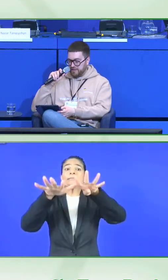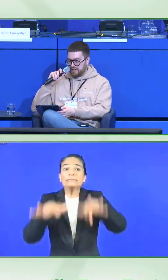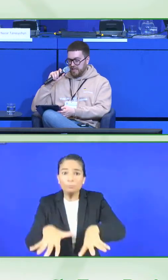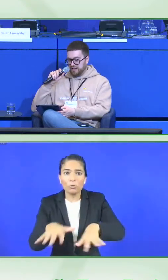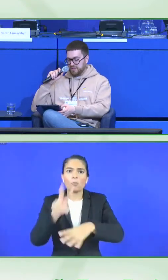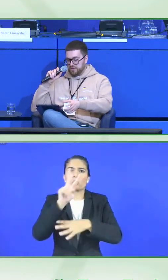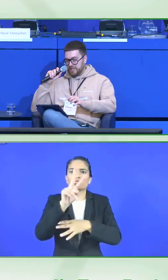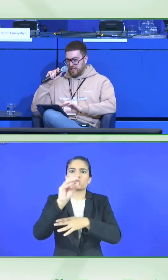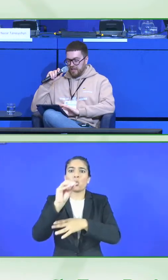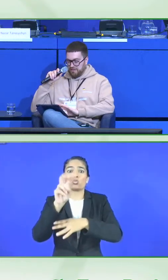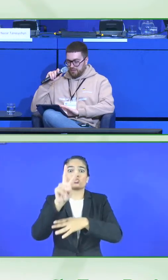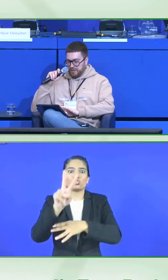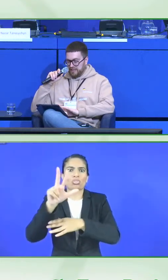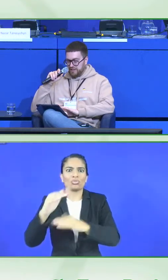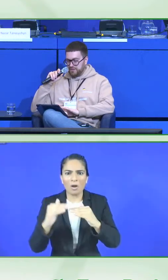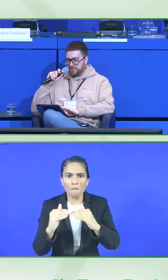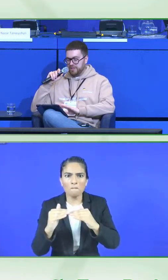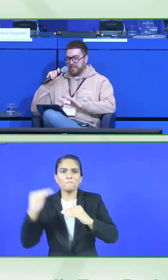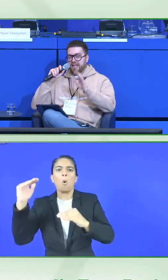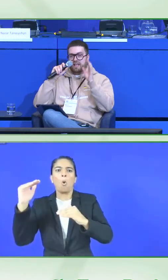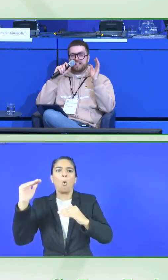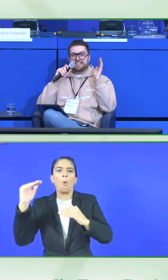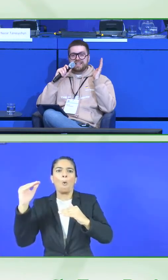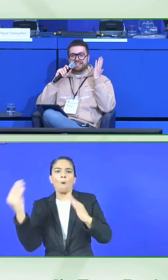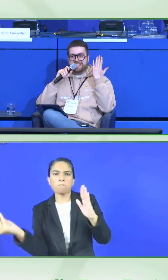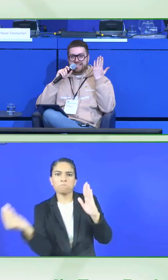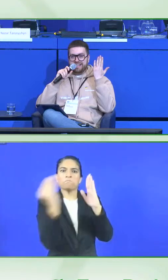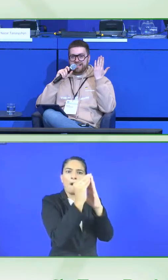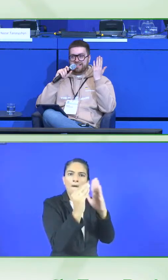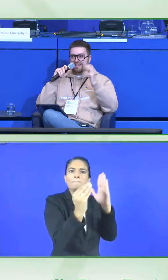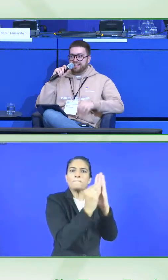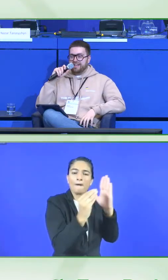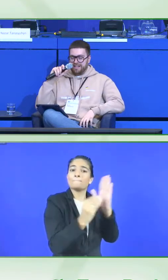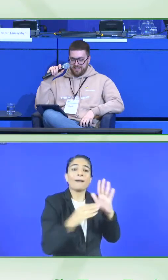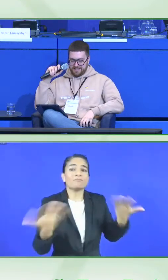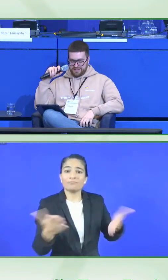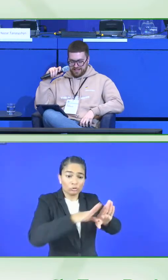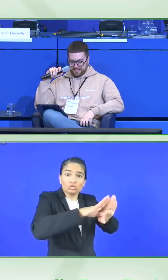all of the stakeholders inside. I don't want to give technical details, maybe we will discuss them later, but it is very